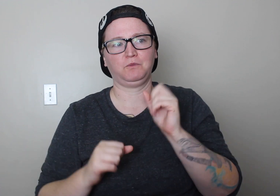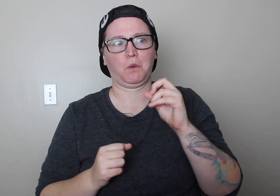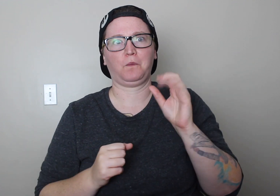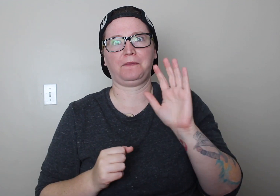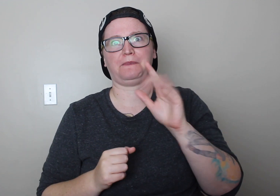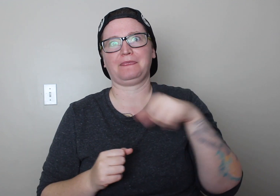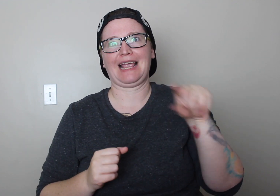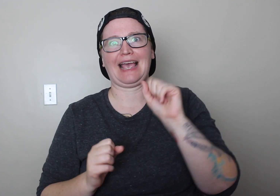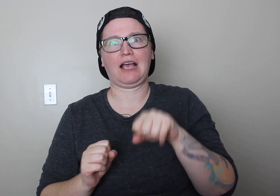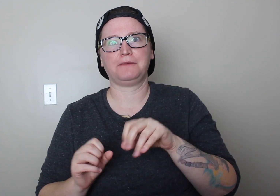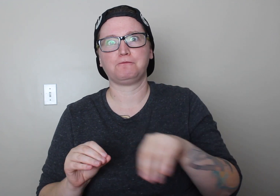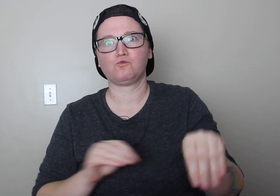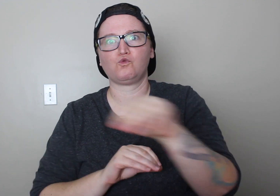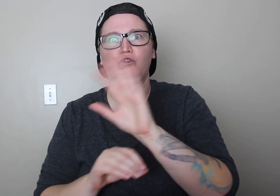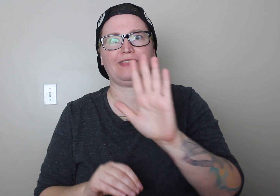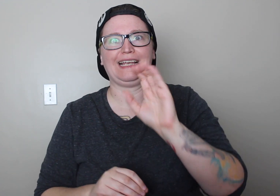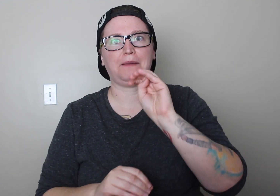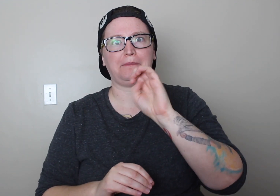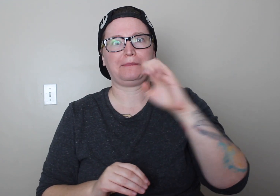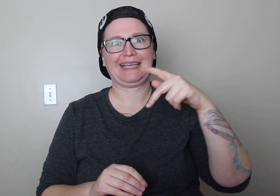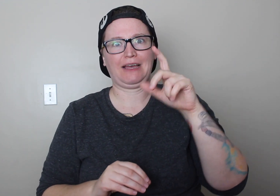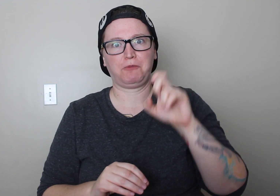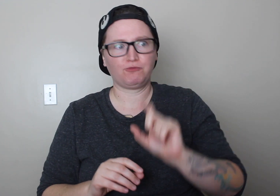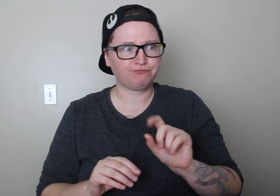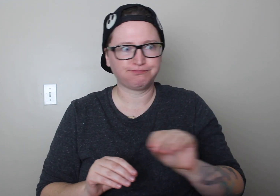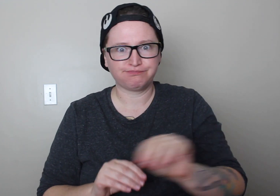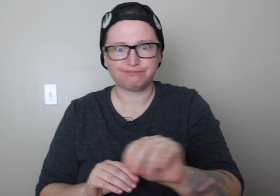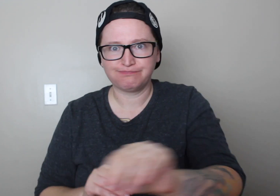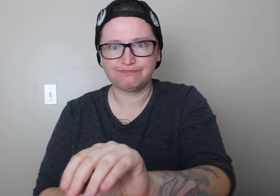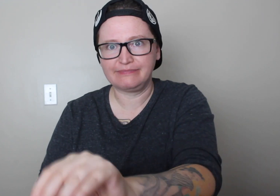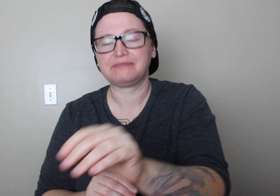So they can move their meeple around the city.